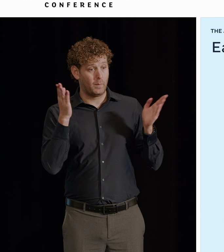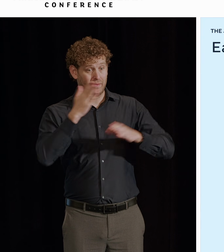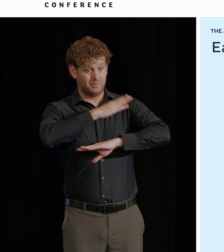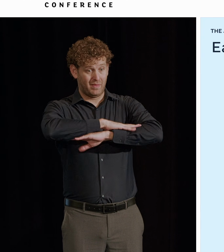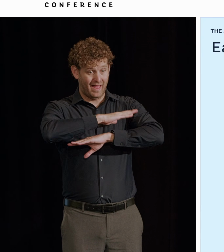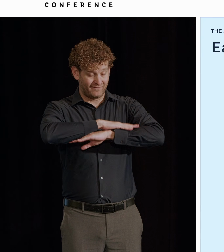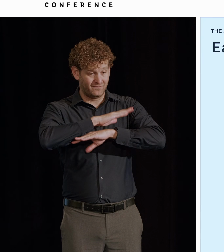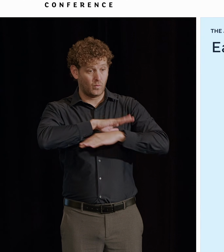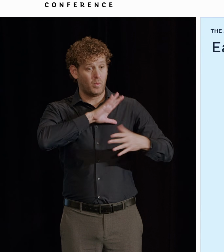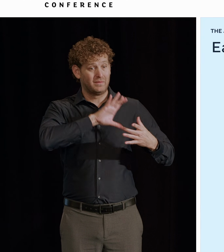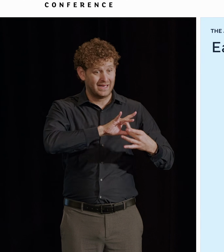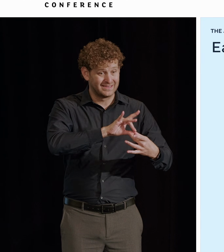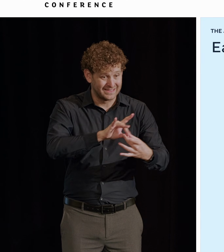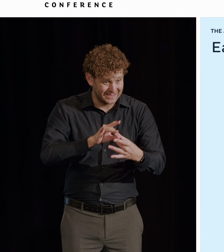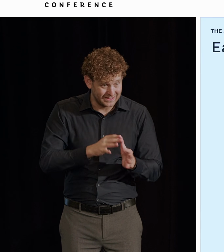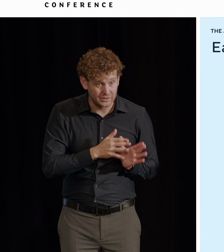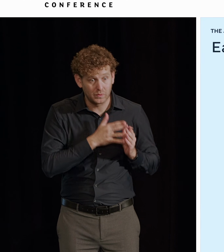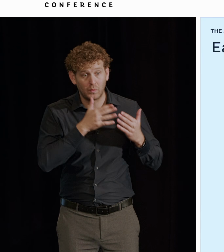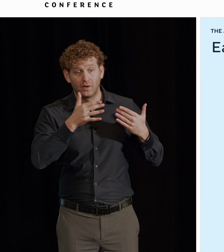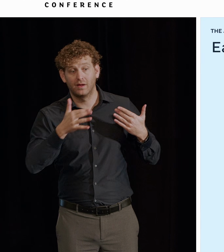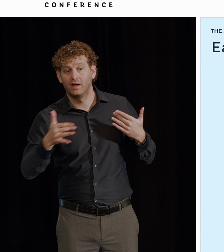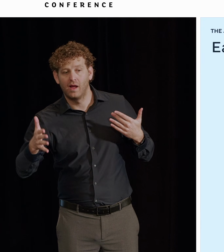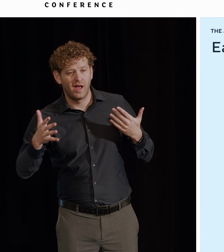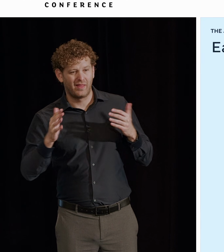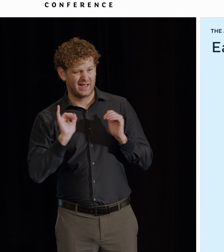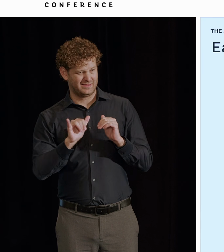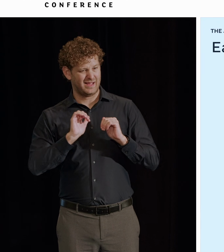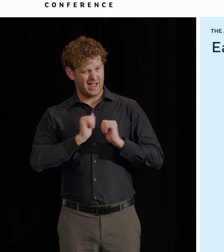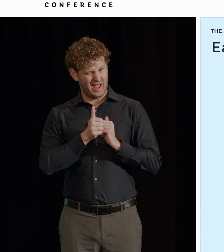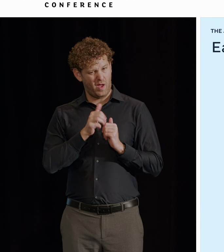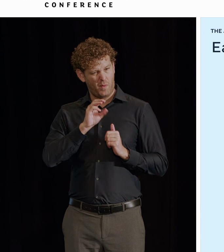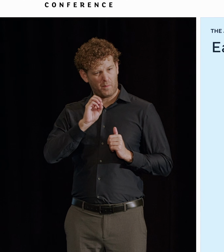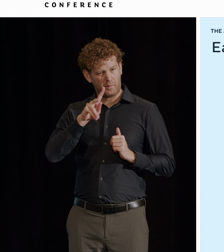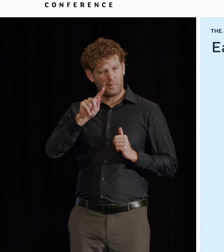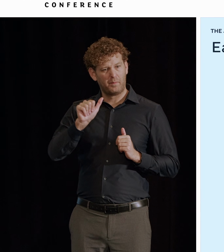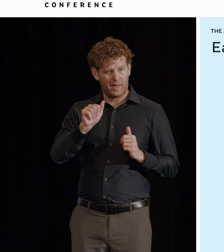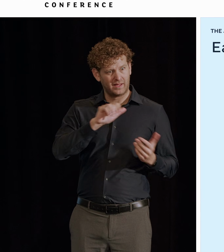highlights how meta-AI glasses are evolving, removing beyond the visual assistance,